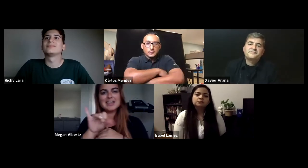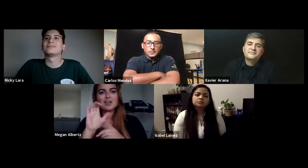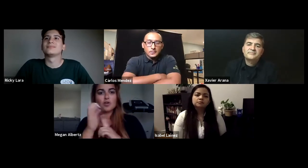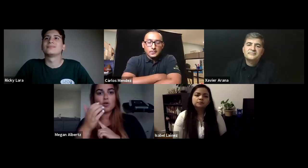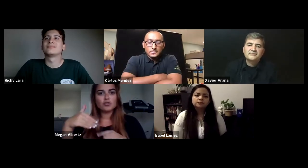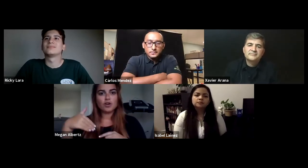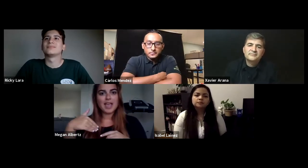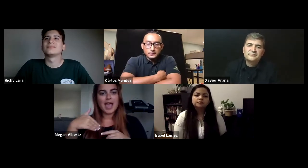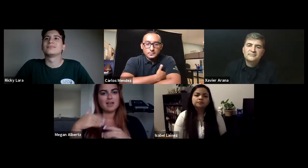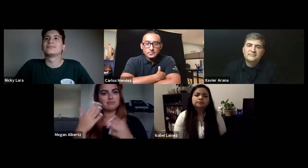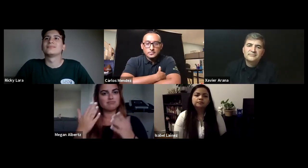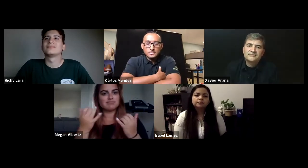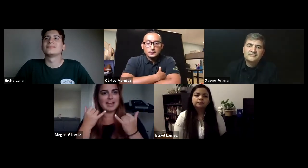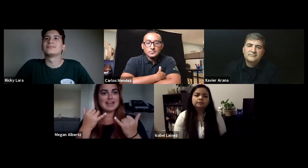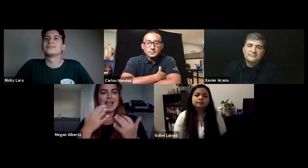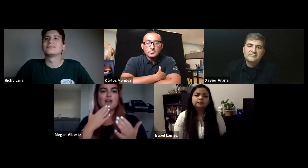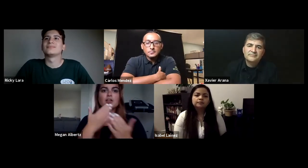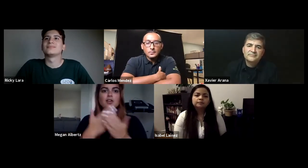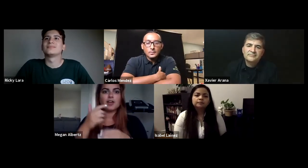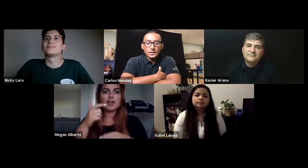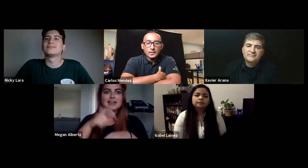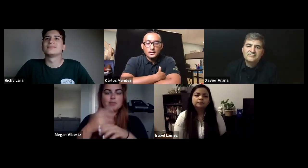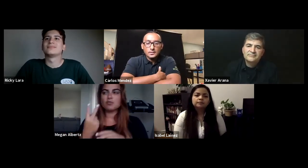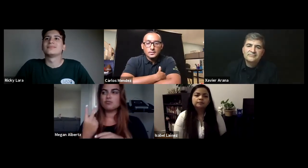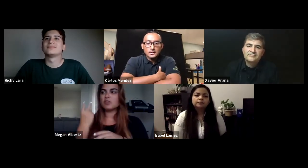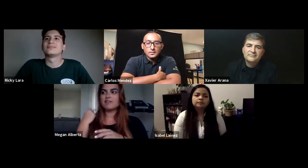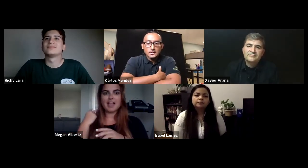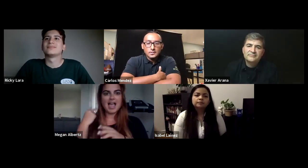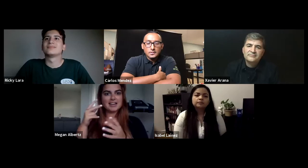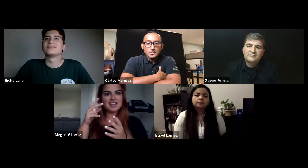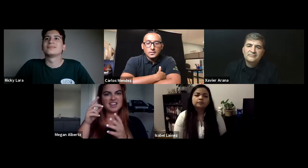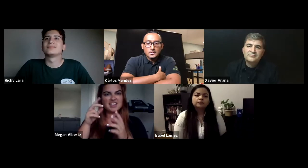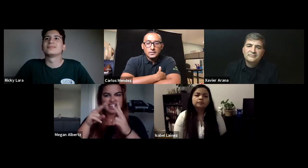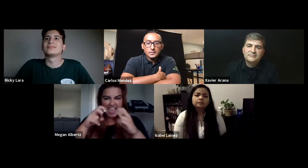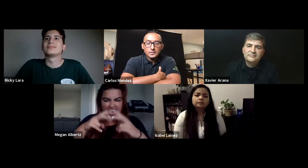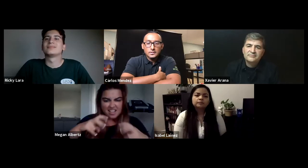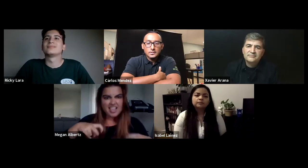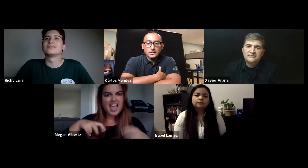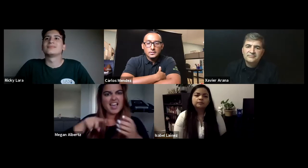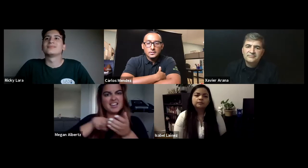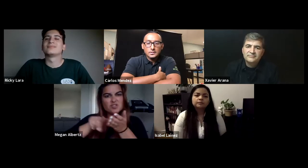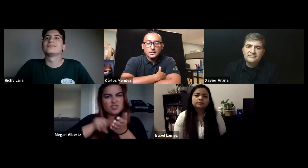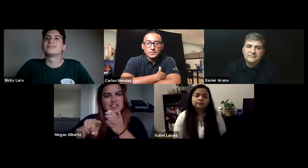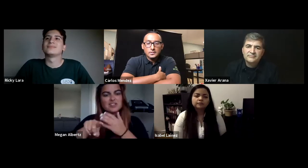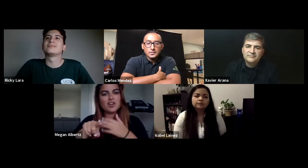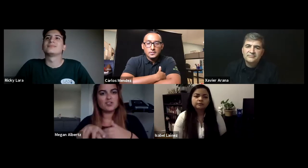And I hope you've found your identity. And now you have time to reflect